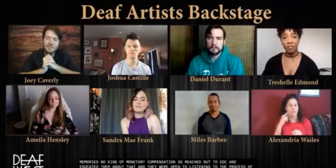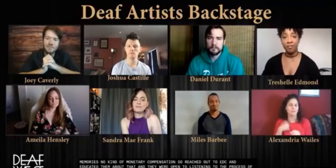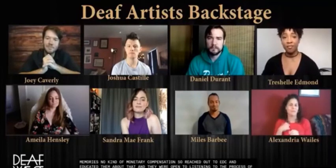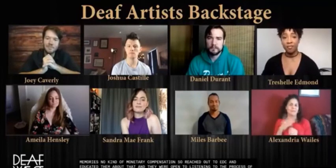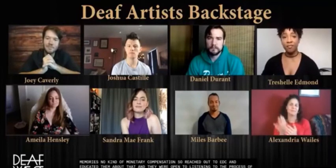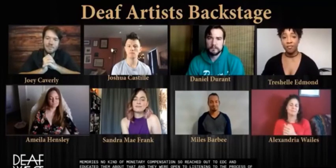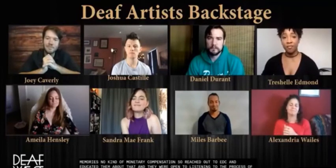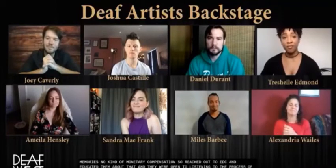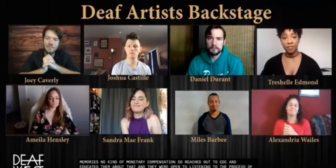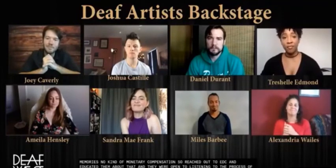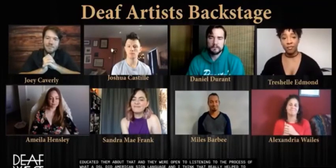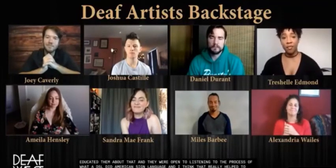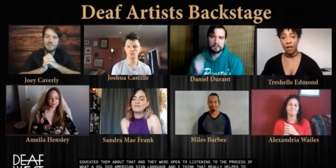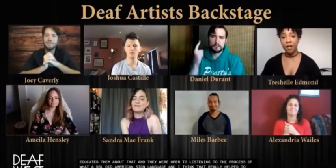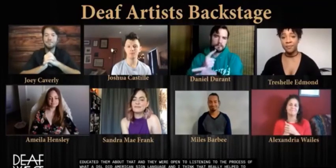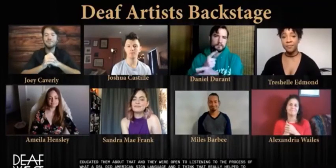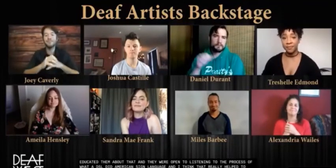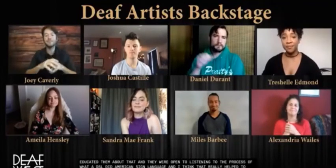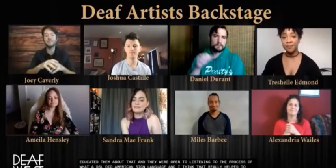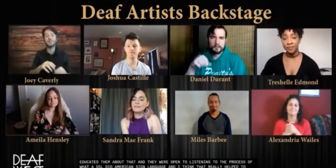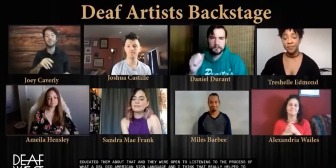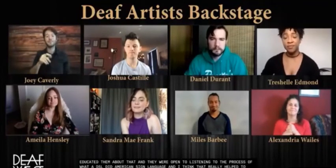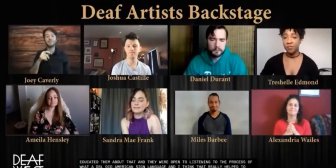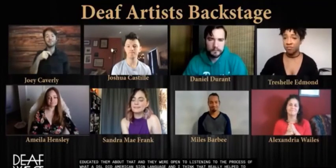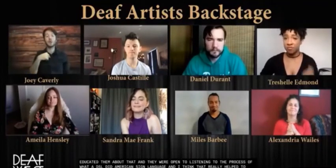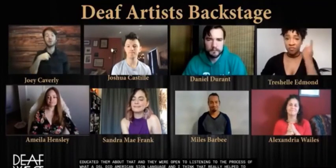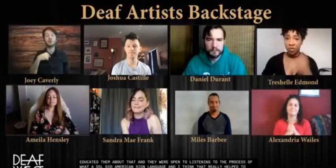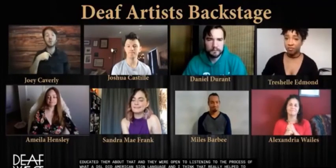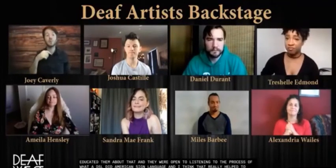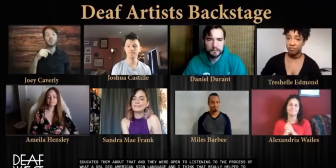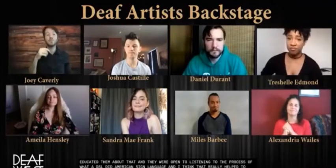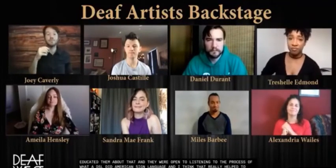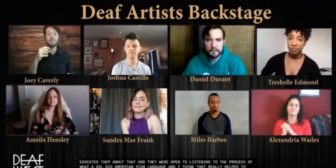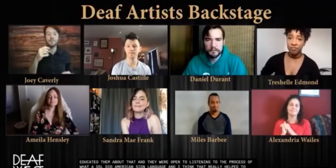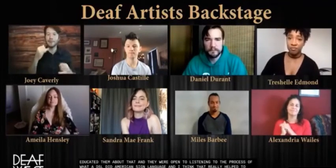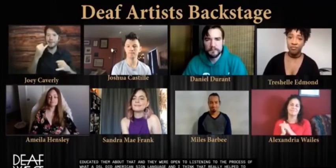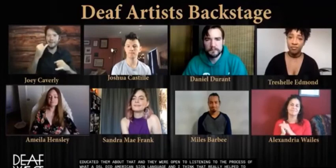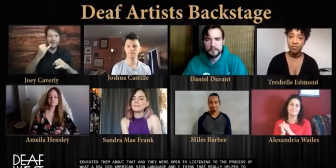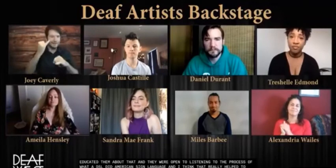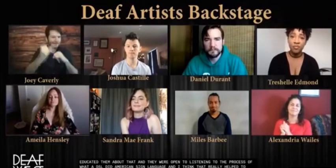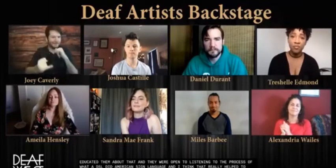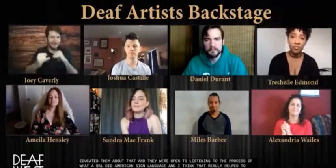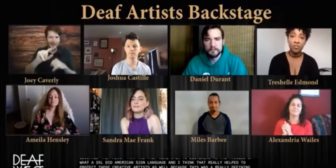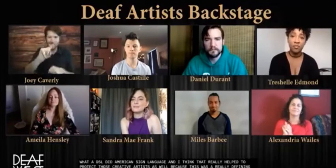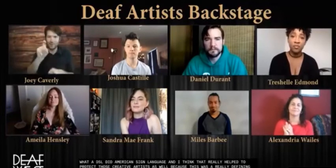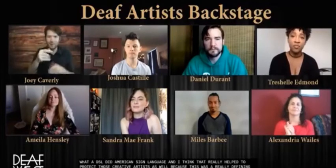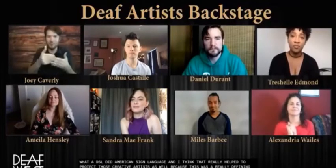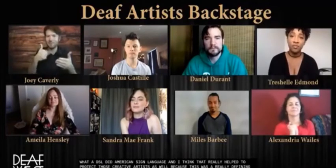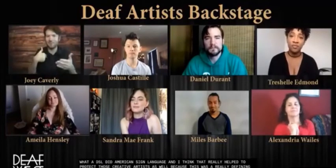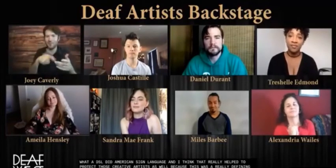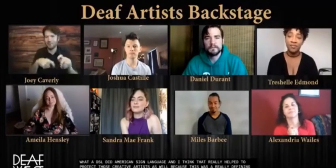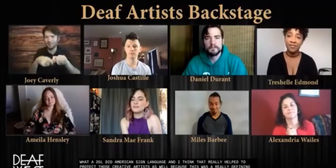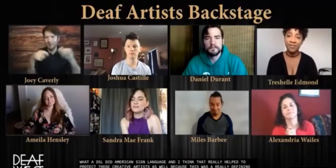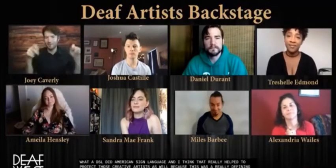And they were not necessarily compensated for that other than the experience. So that was one thing that I'd like to change.